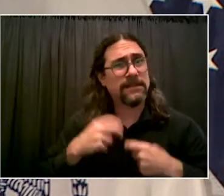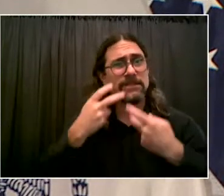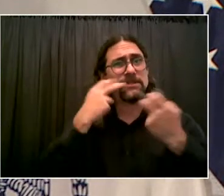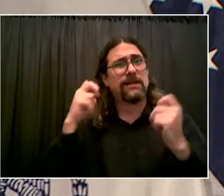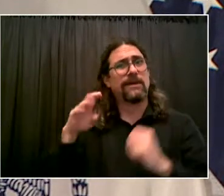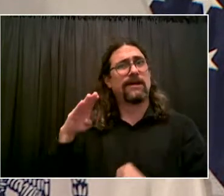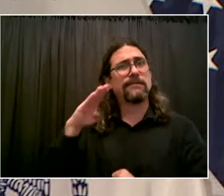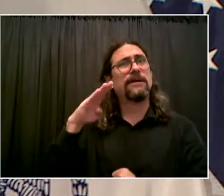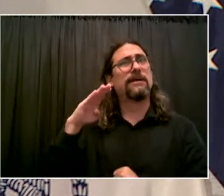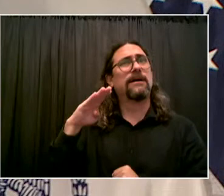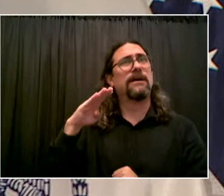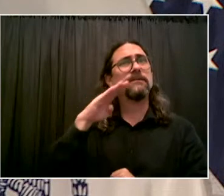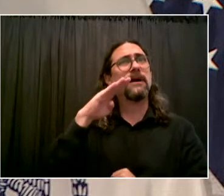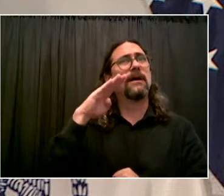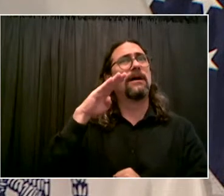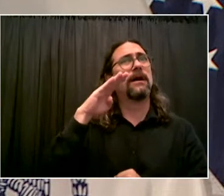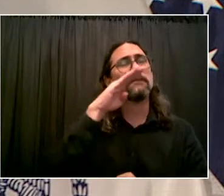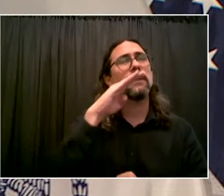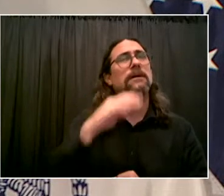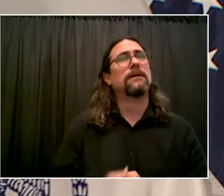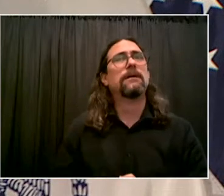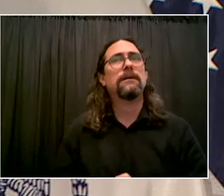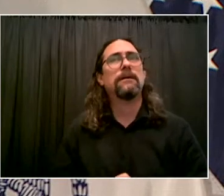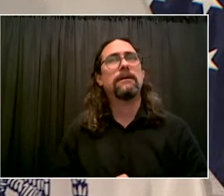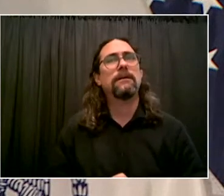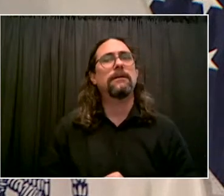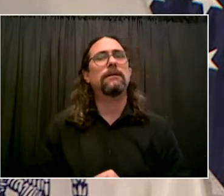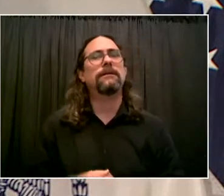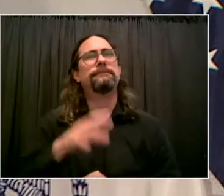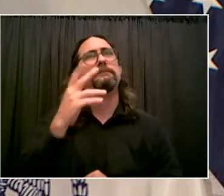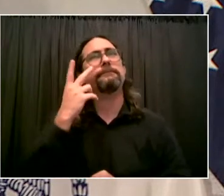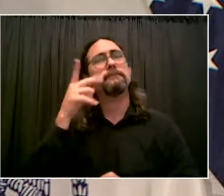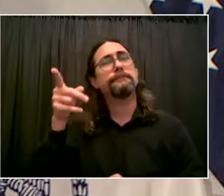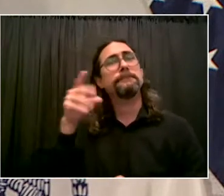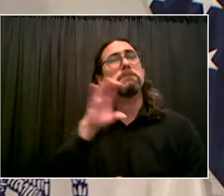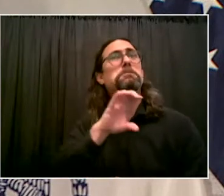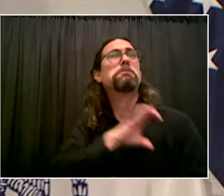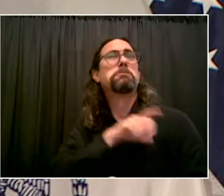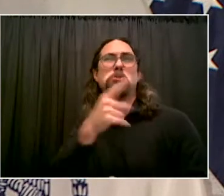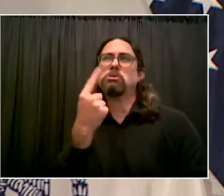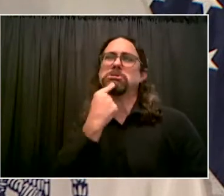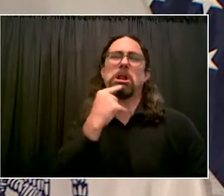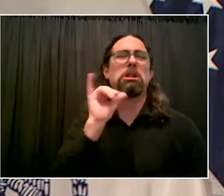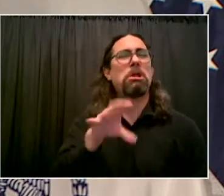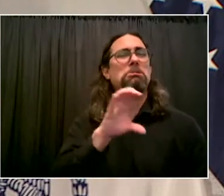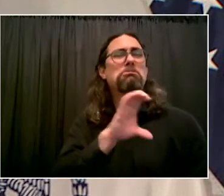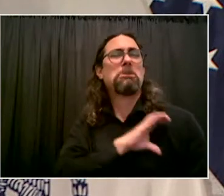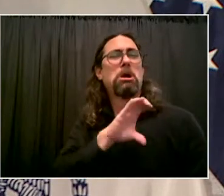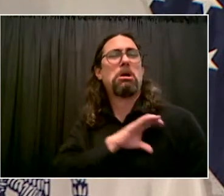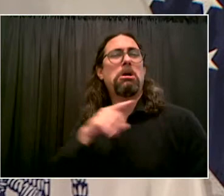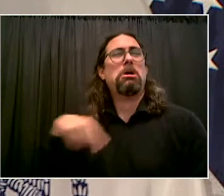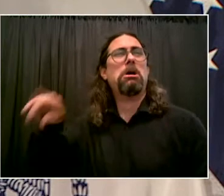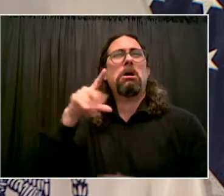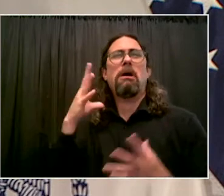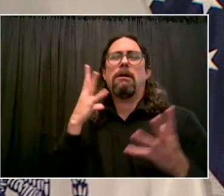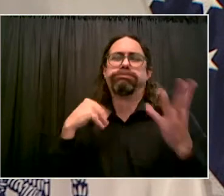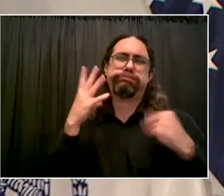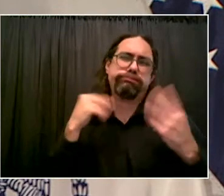ASKING, ISNCE WE HA VEA TERRIFIC POLICE DEPARTMENT